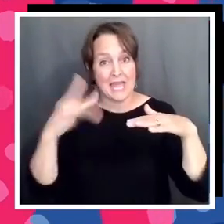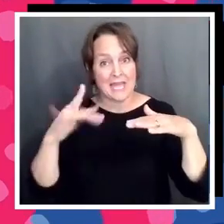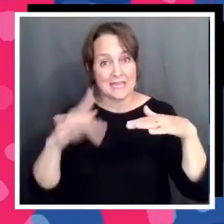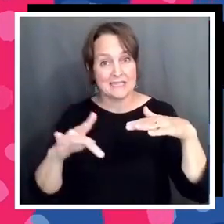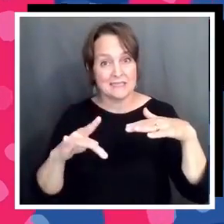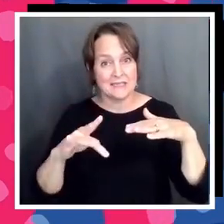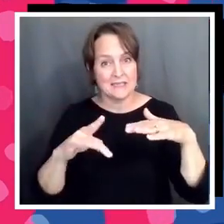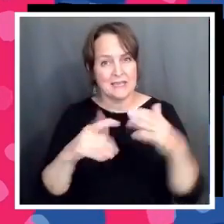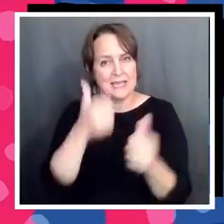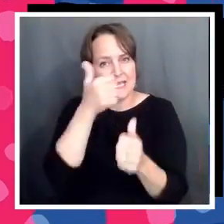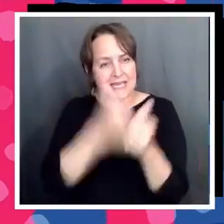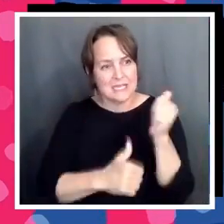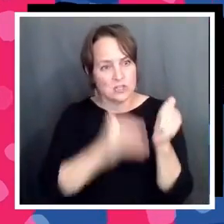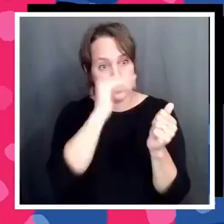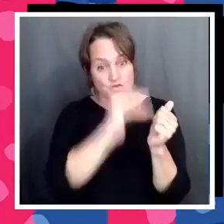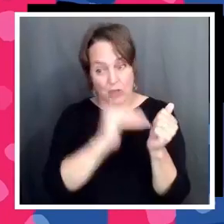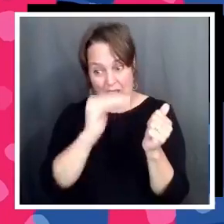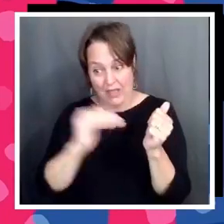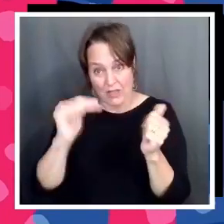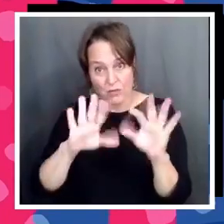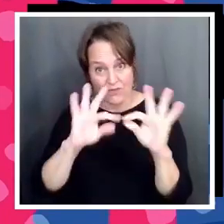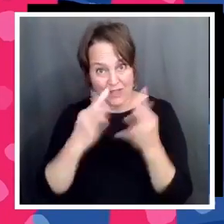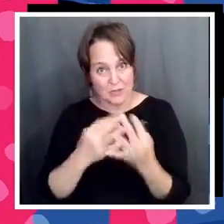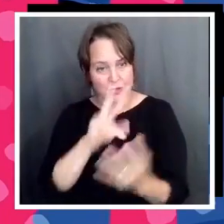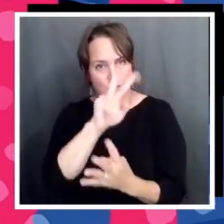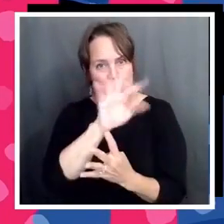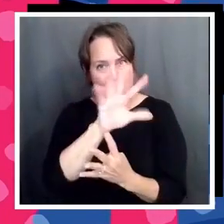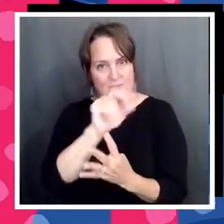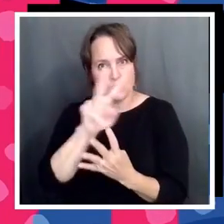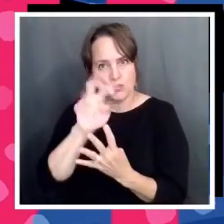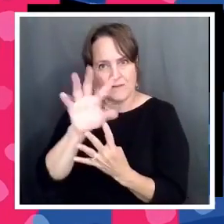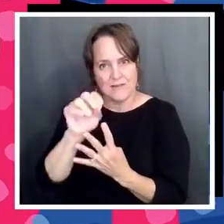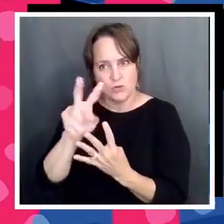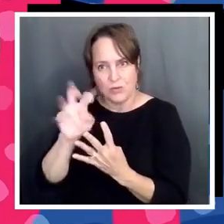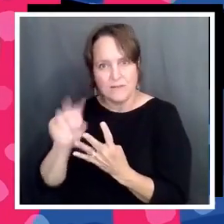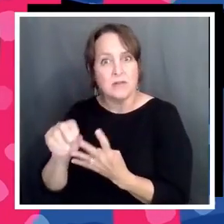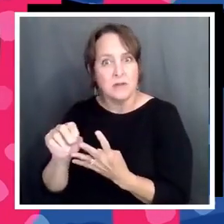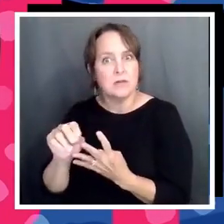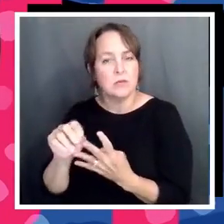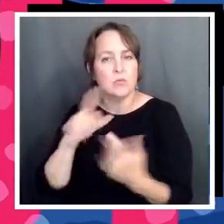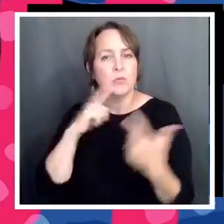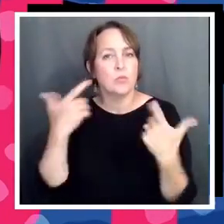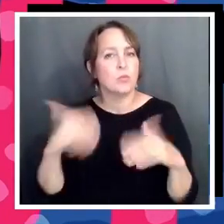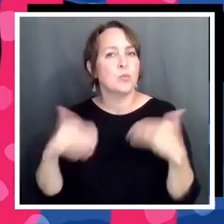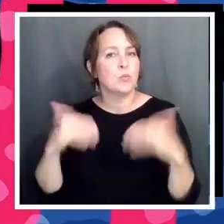HER PARENTS WITH KIDS UNDER 18,